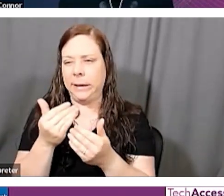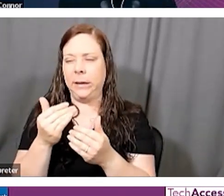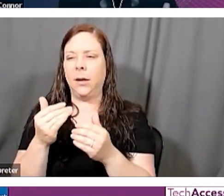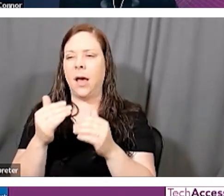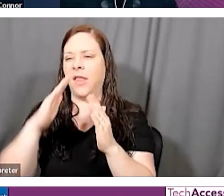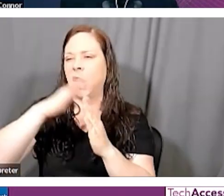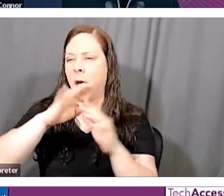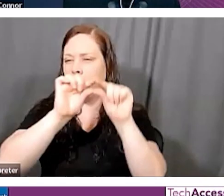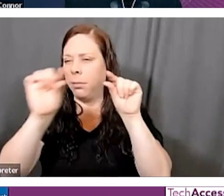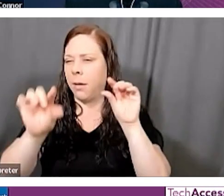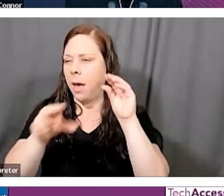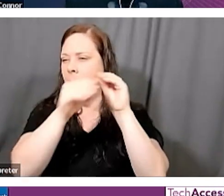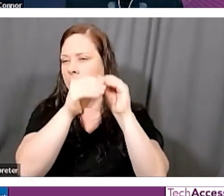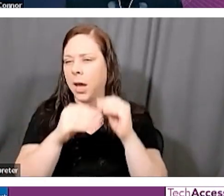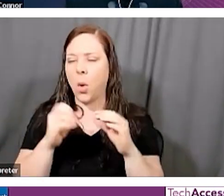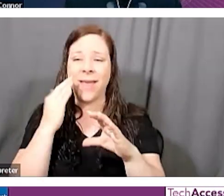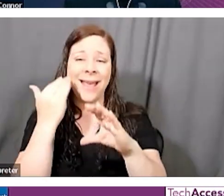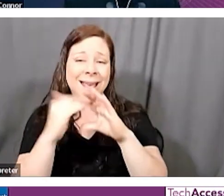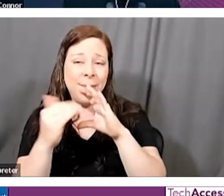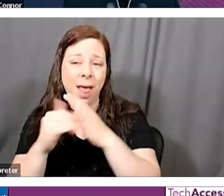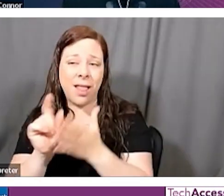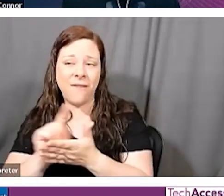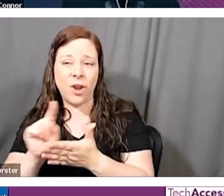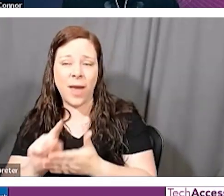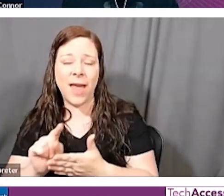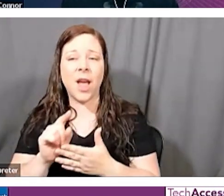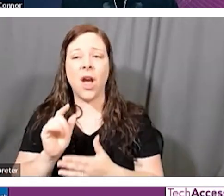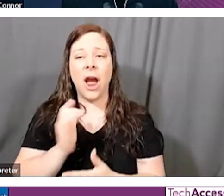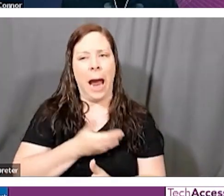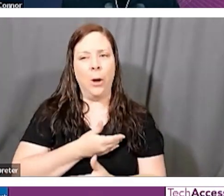or in our organization, it's the tech tip Tuesday from our cybersecurity team.